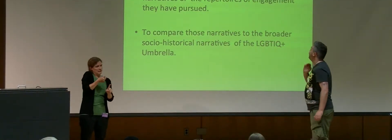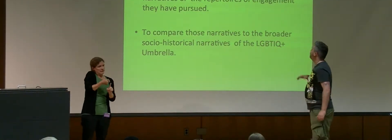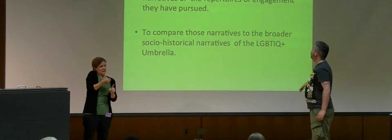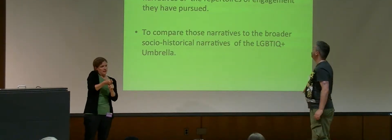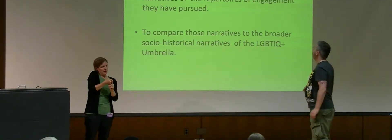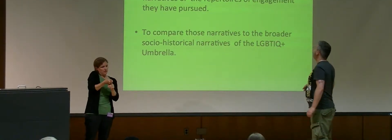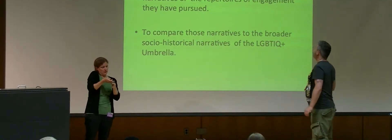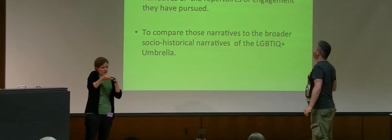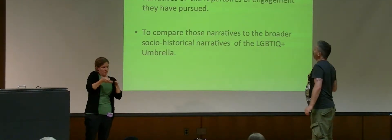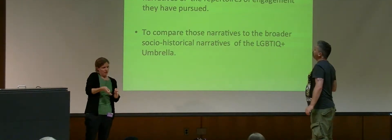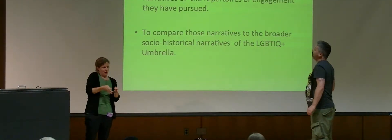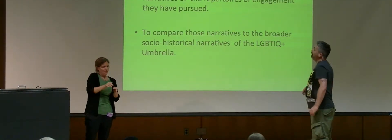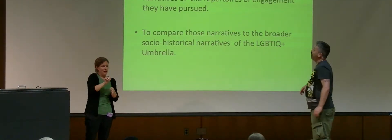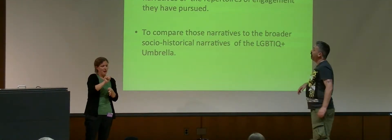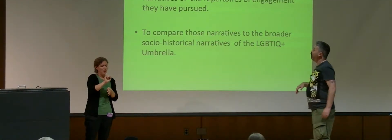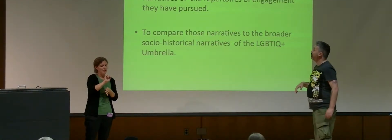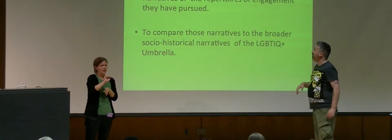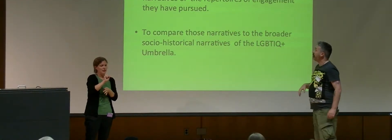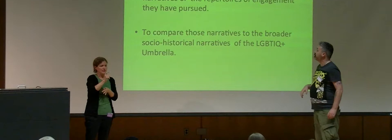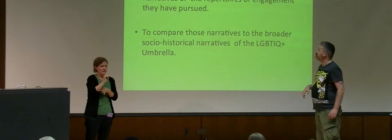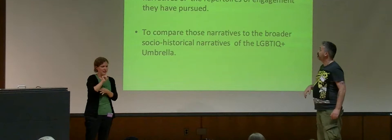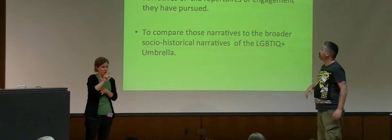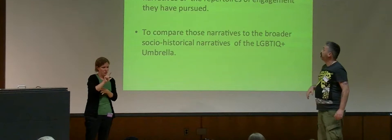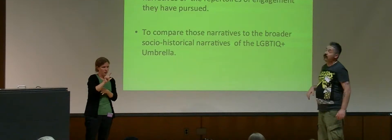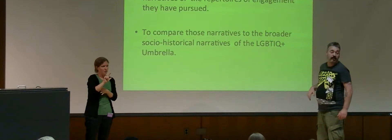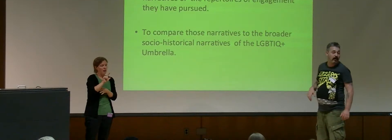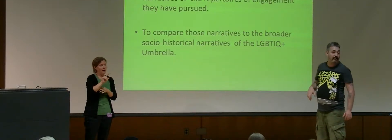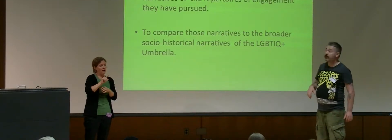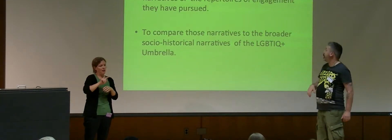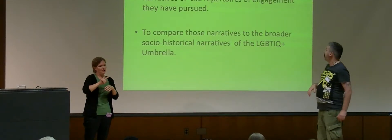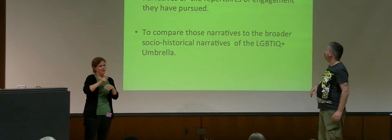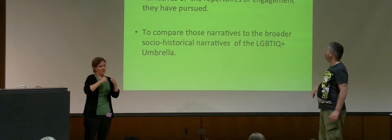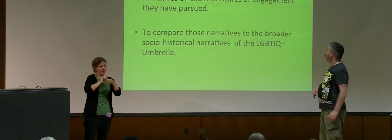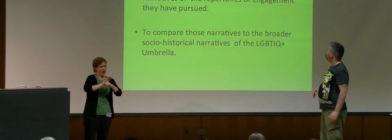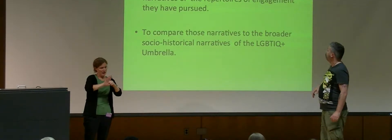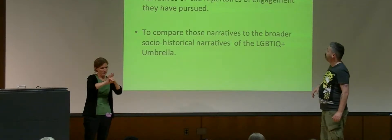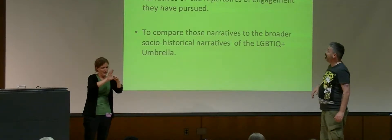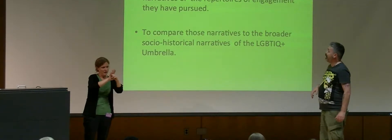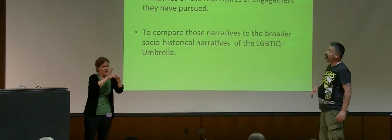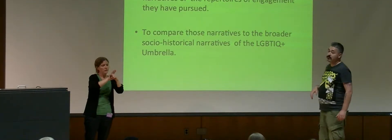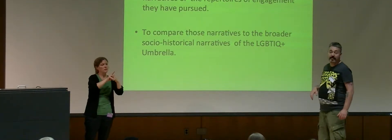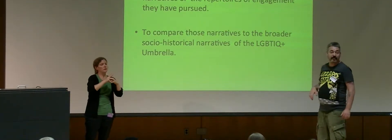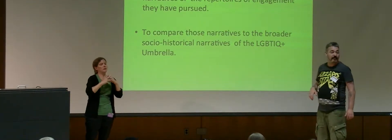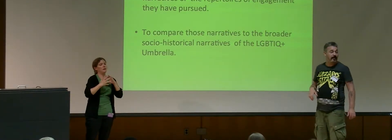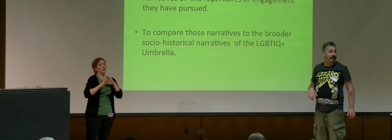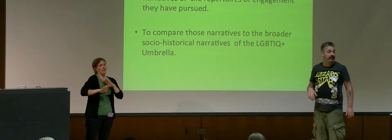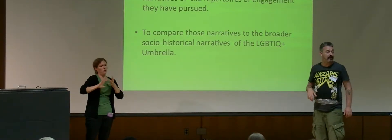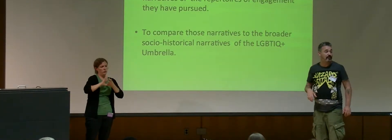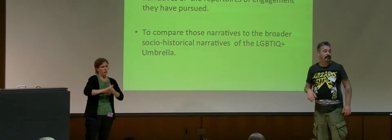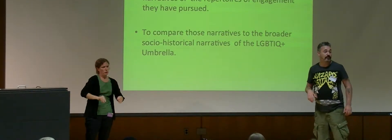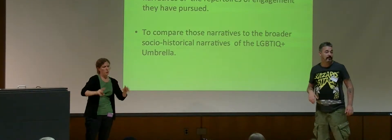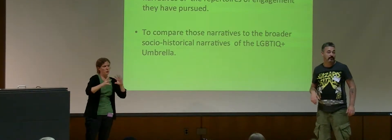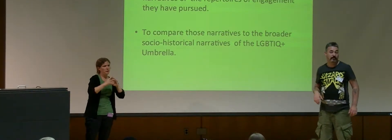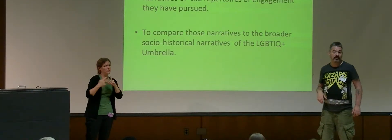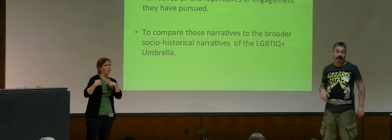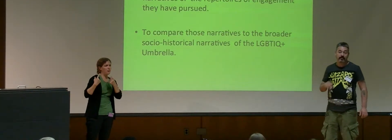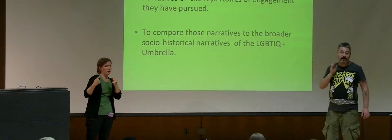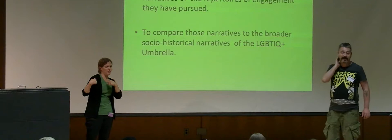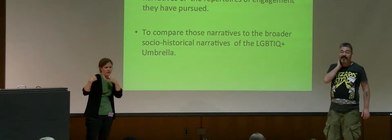asexual activists’ own narratives of the repertoires of engagement that they have pursued. In other words,